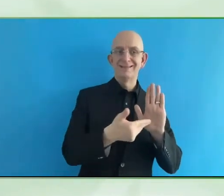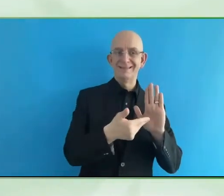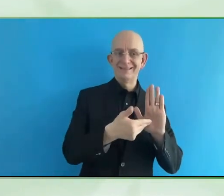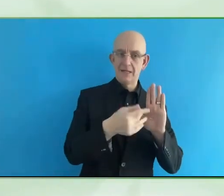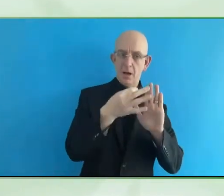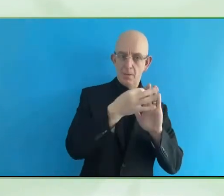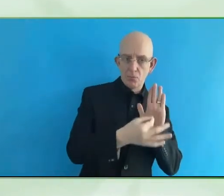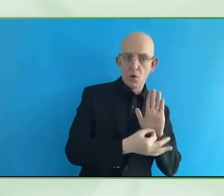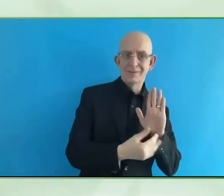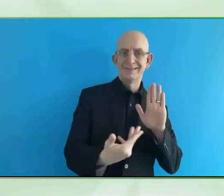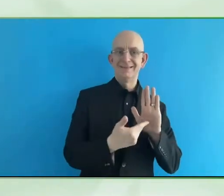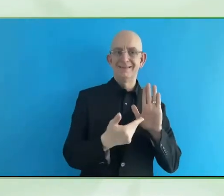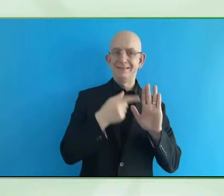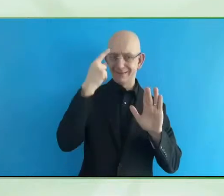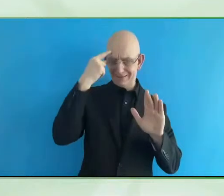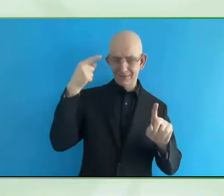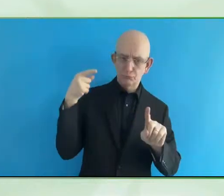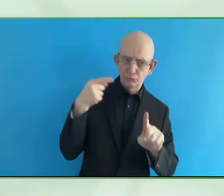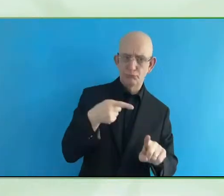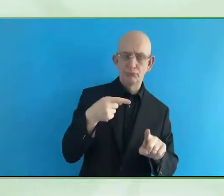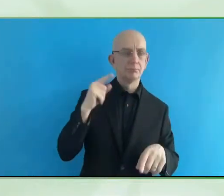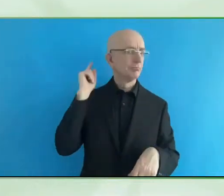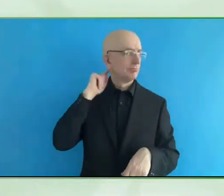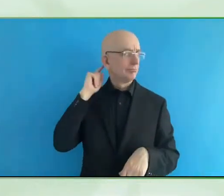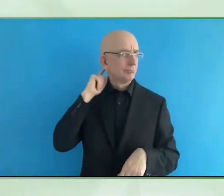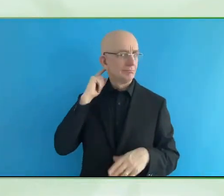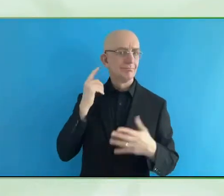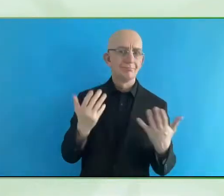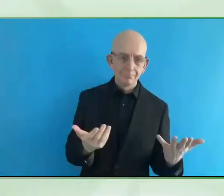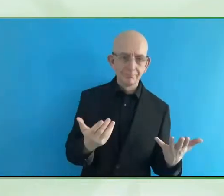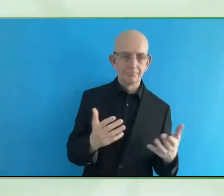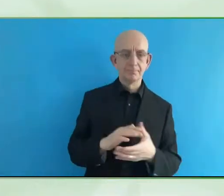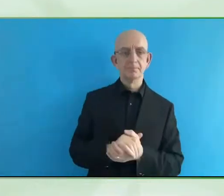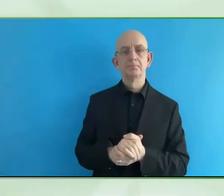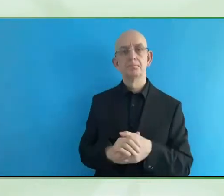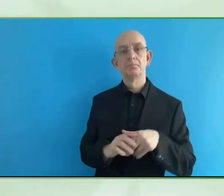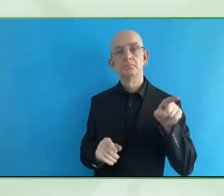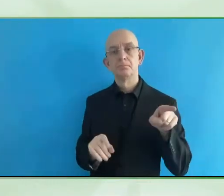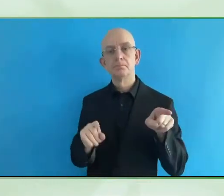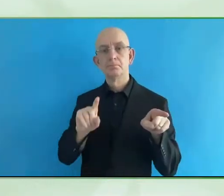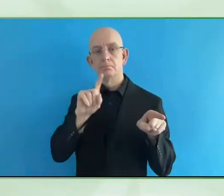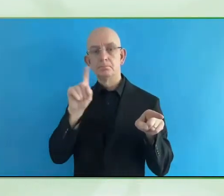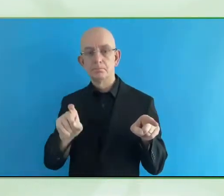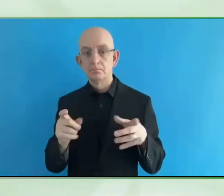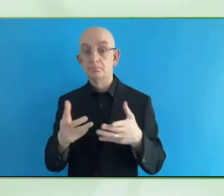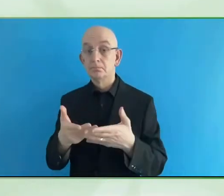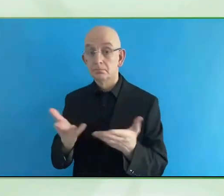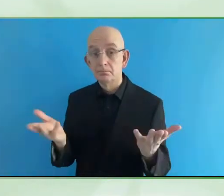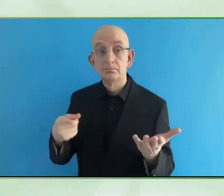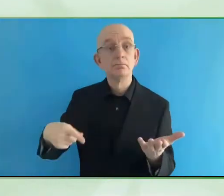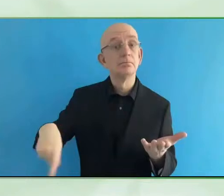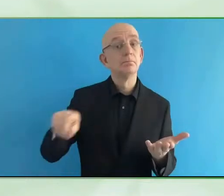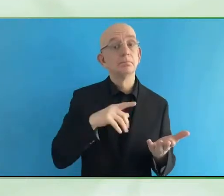I have questions, but is anyone… This is a safe space, anyone can ask anything.